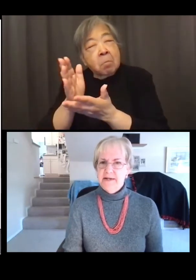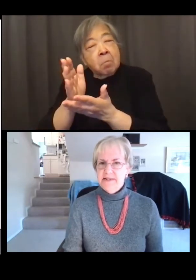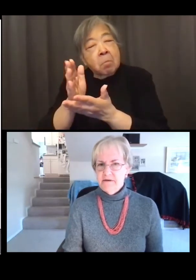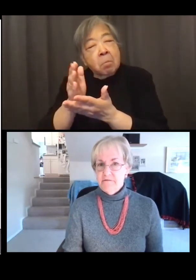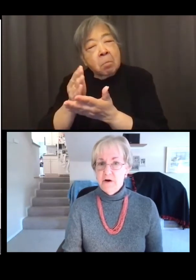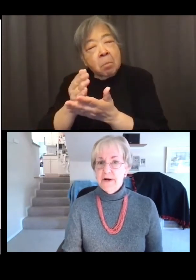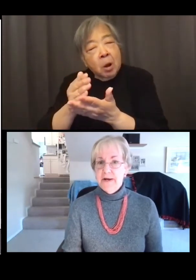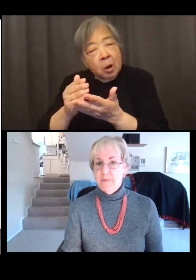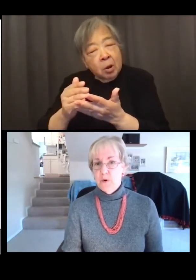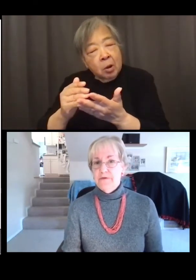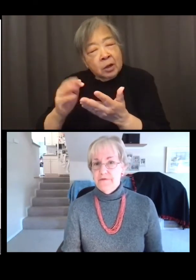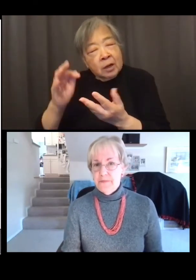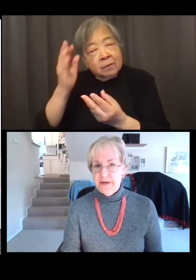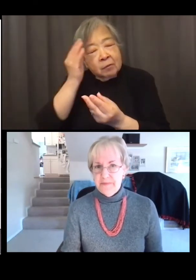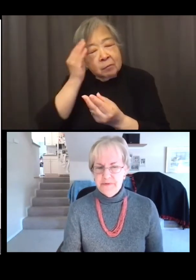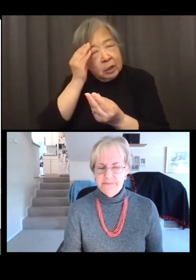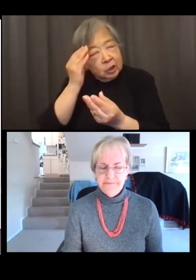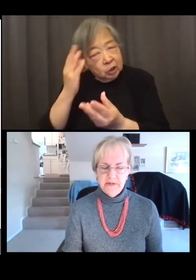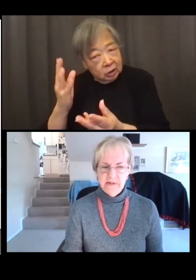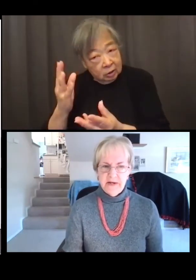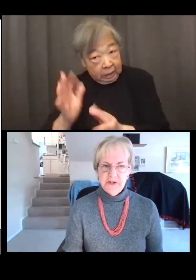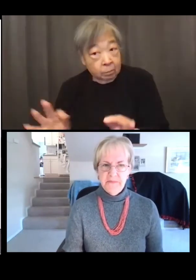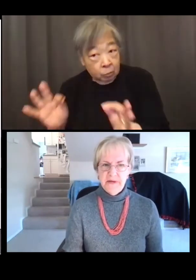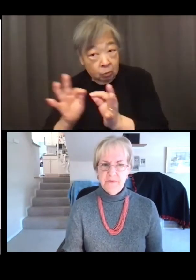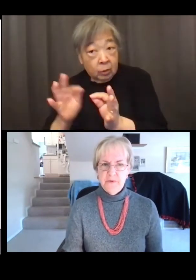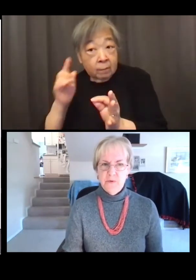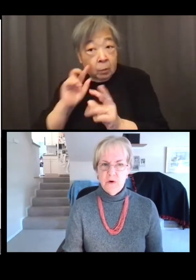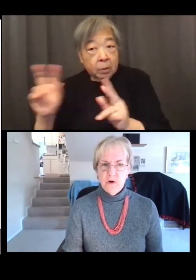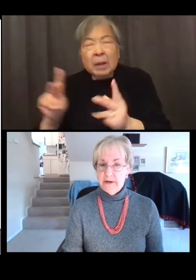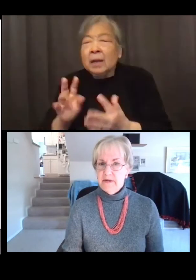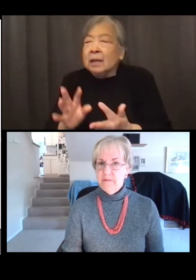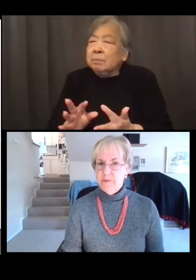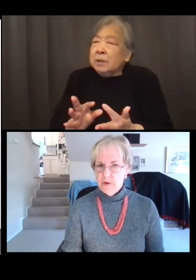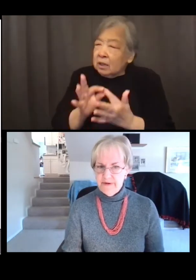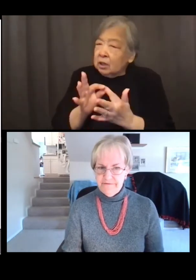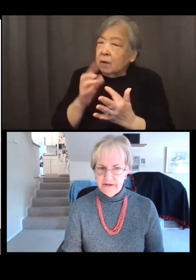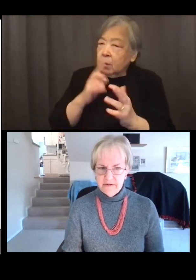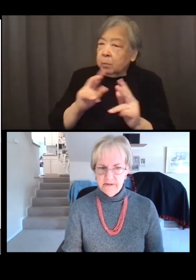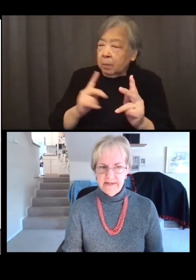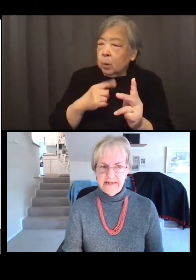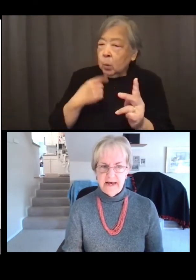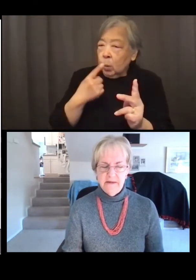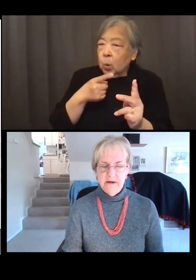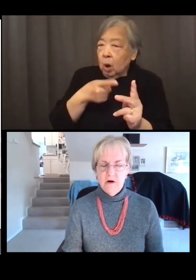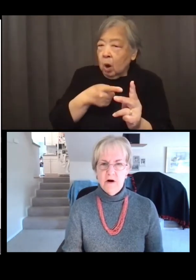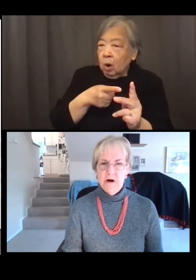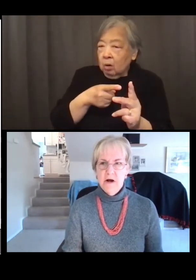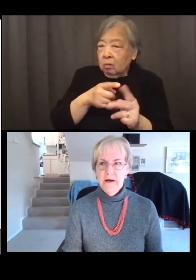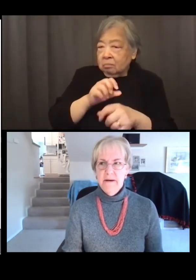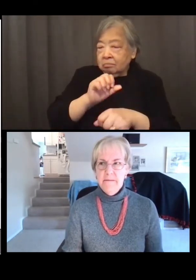is very important for people especially people who are in the employment field is that there